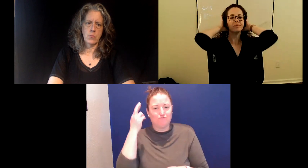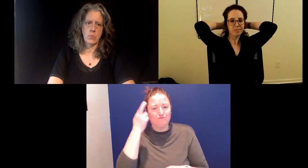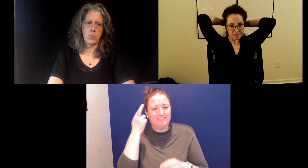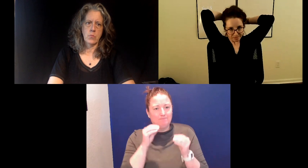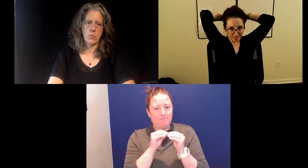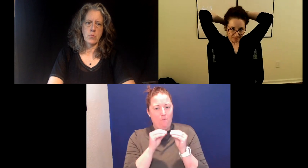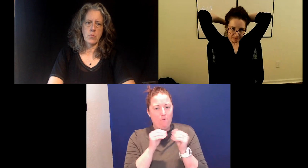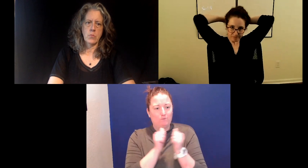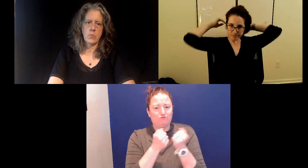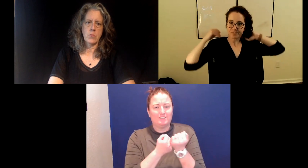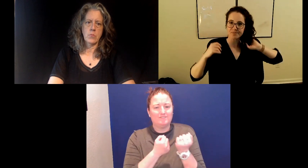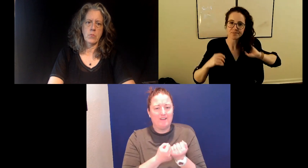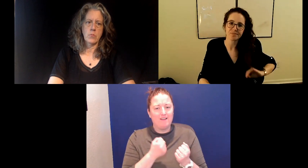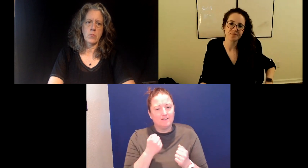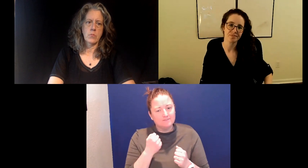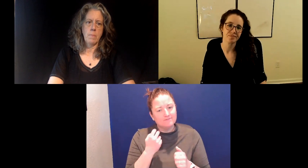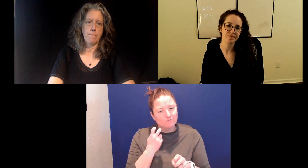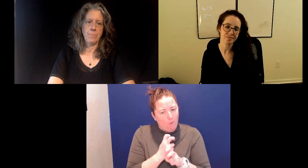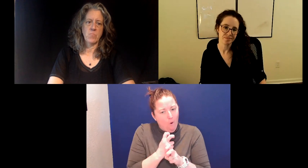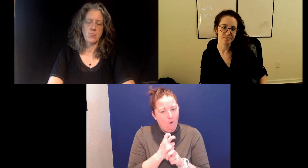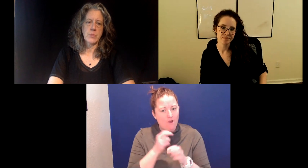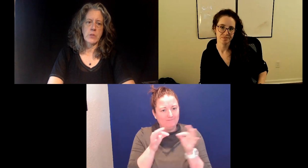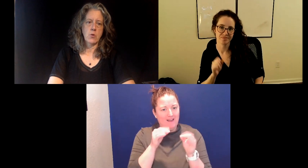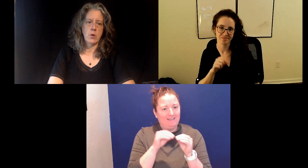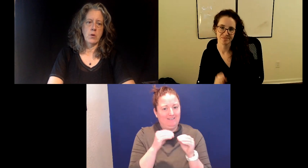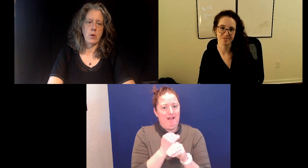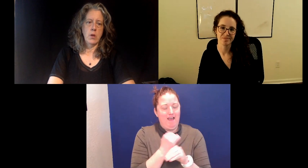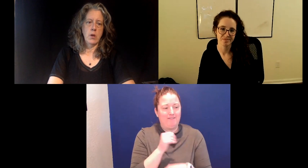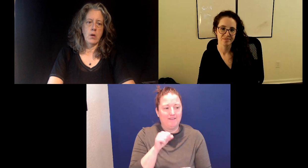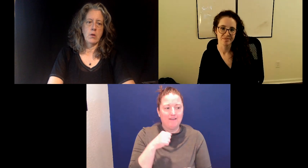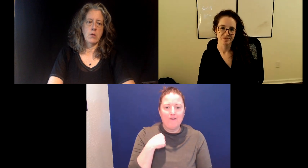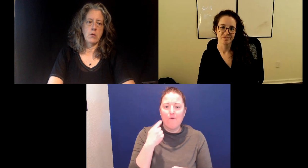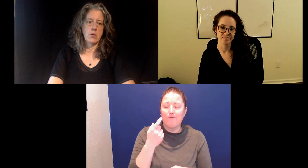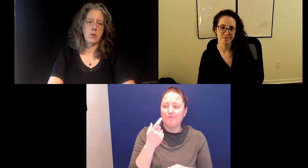really engage my students and kind of explain the practical value of what i'm teaching the reasons